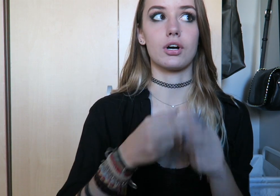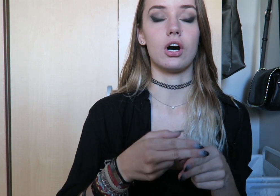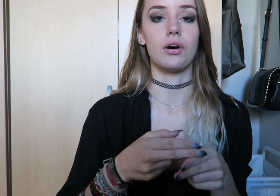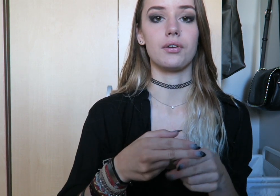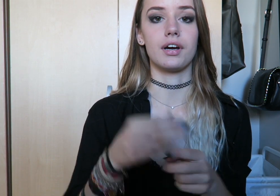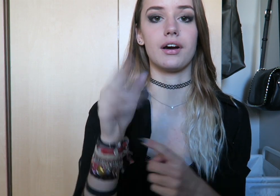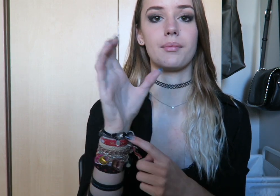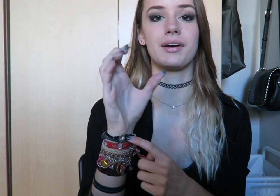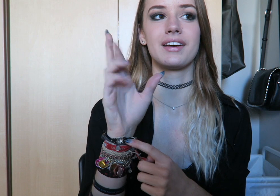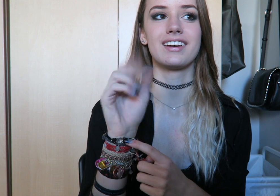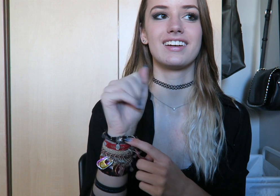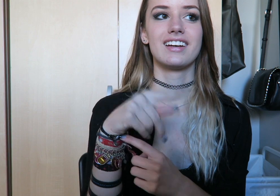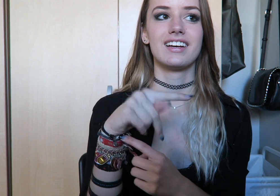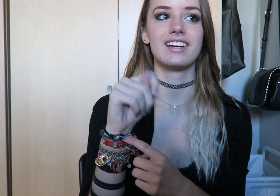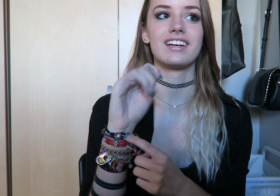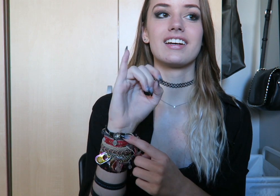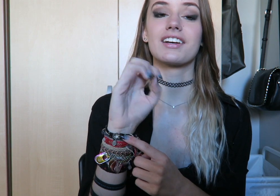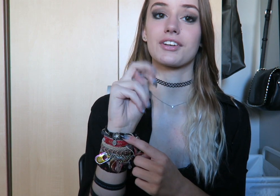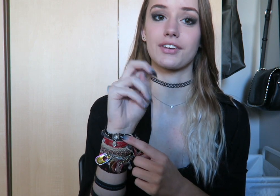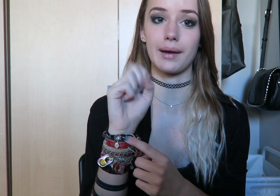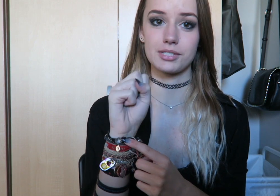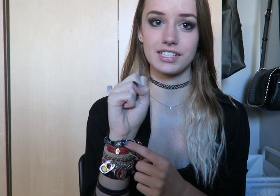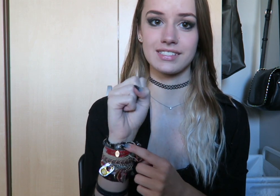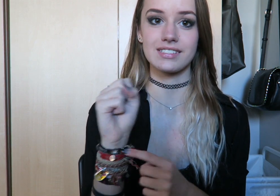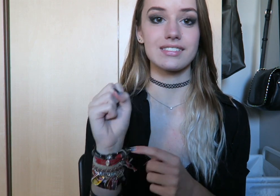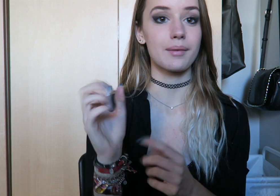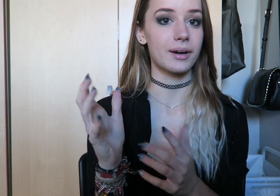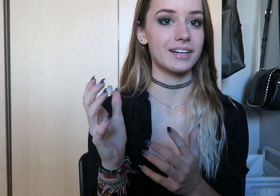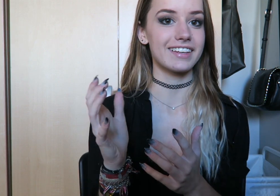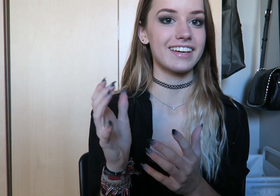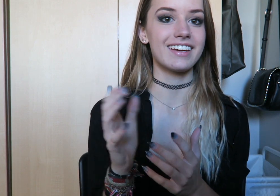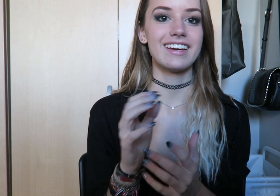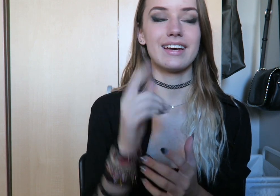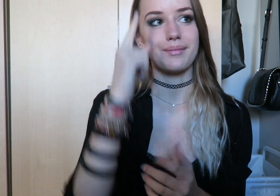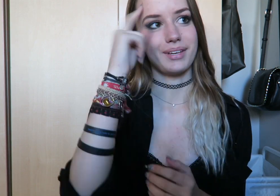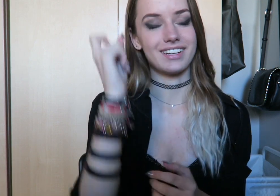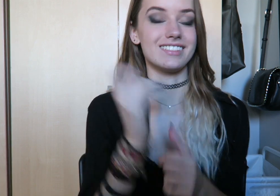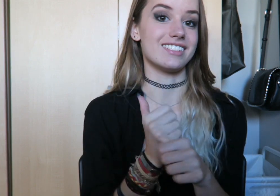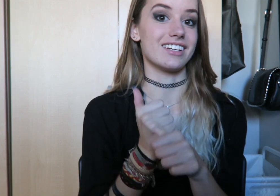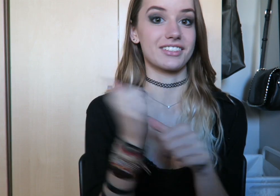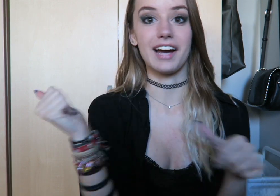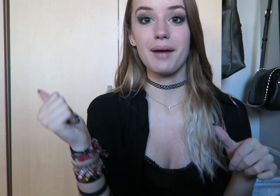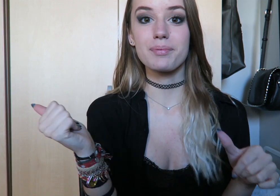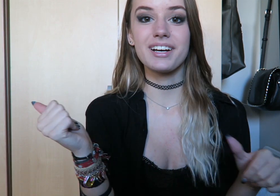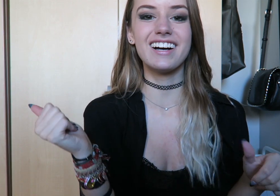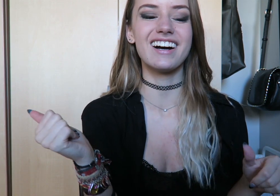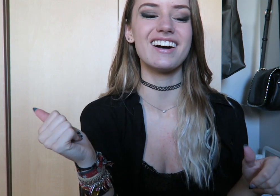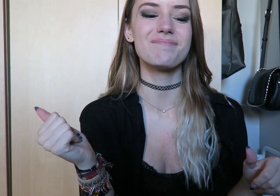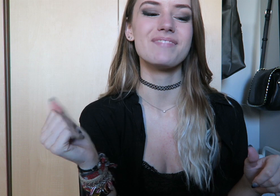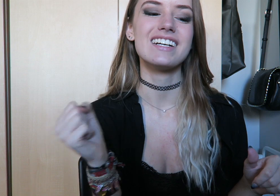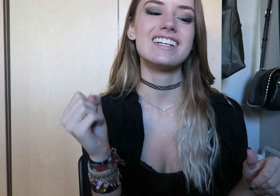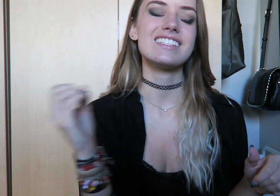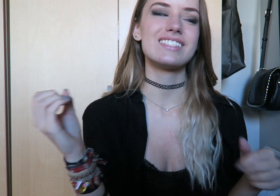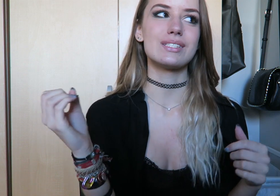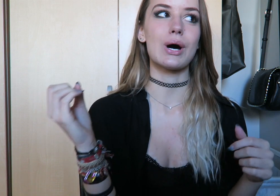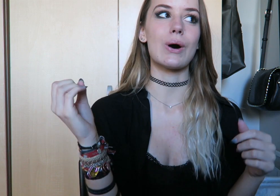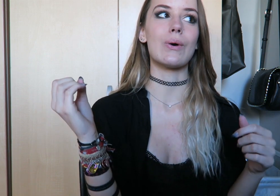it's also called "craptions" apparently. Because they're crap.